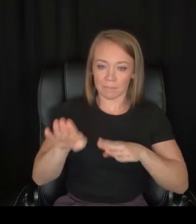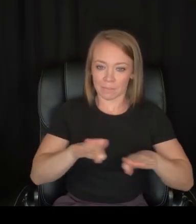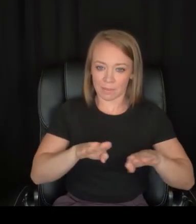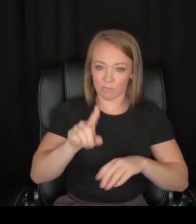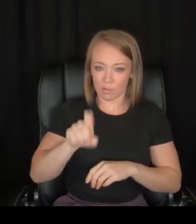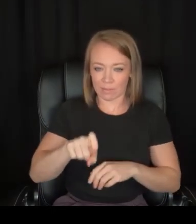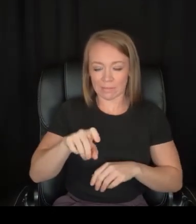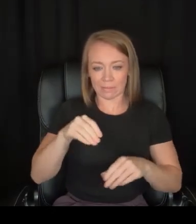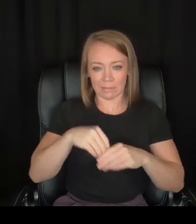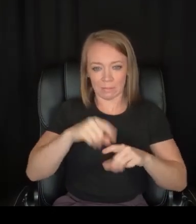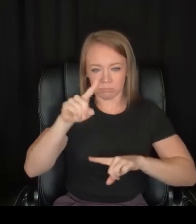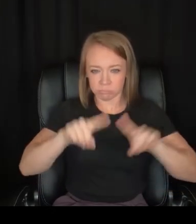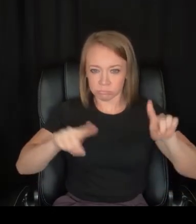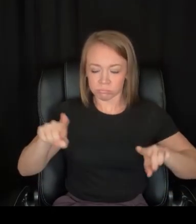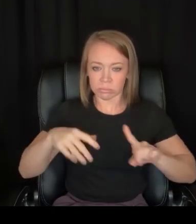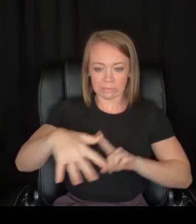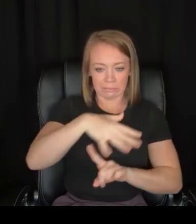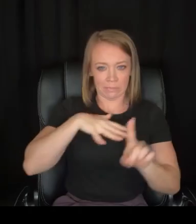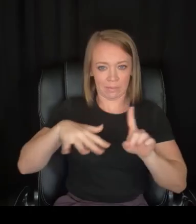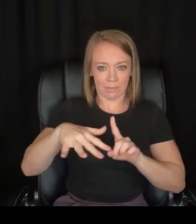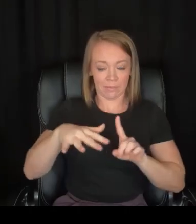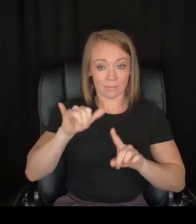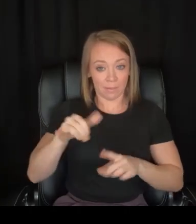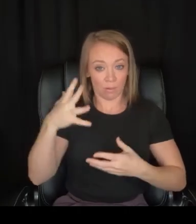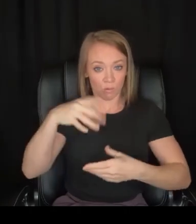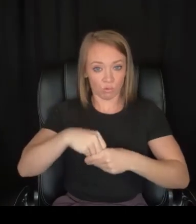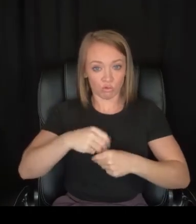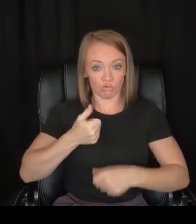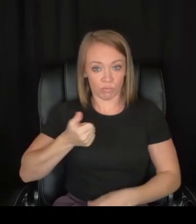a variety of settings, which includes transportation.